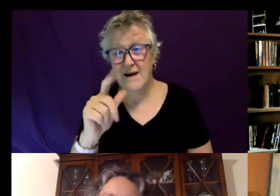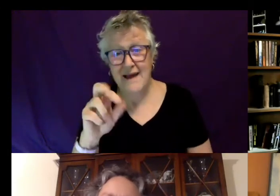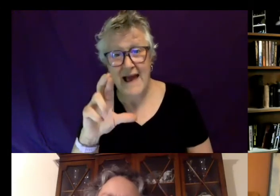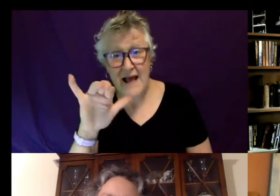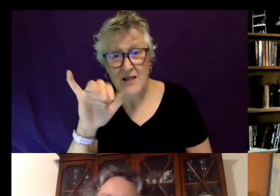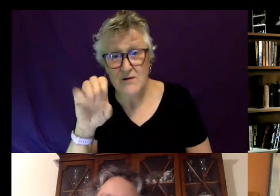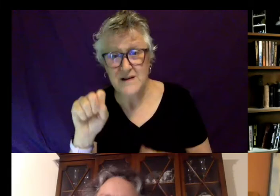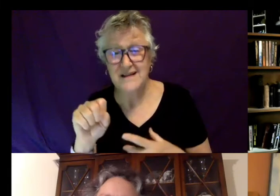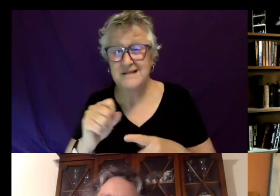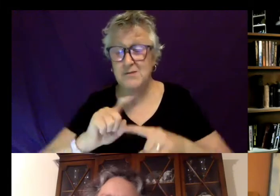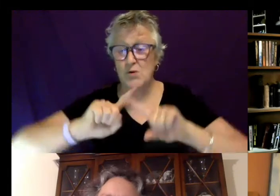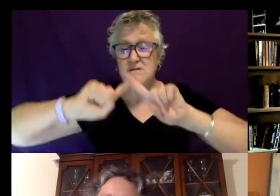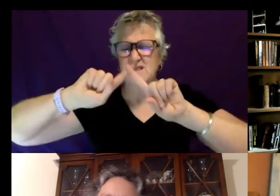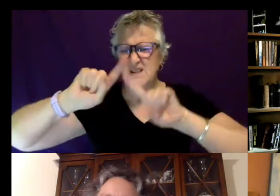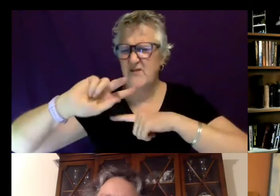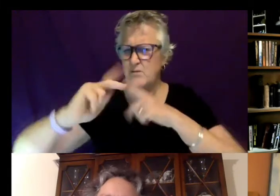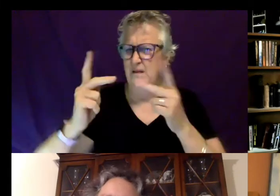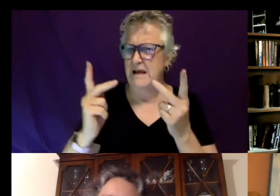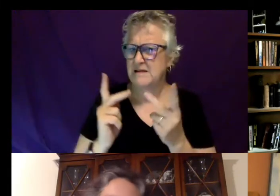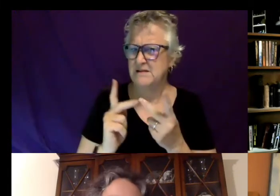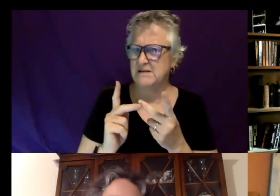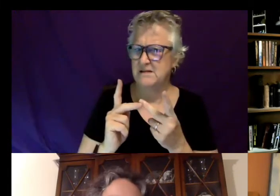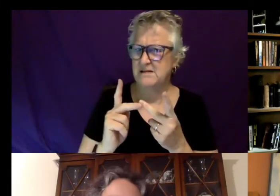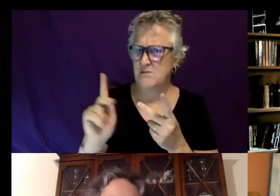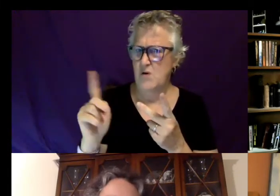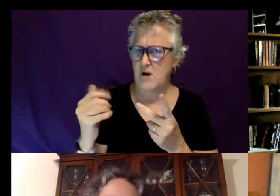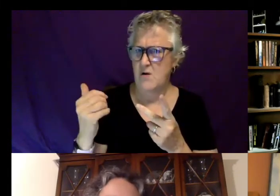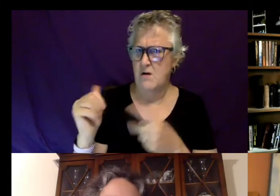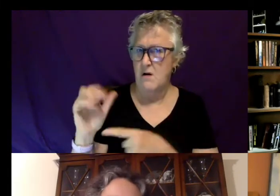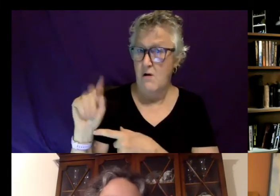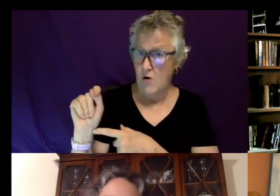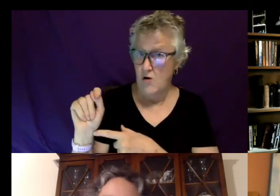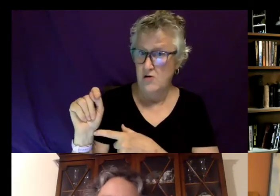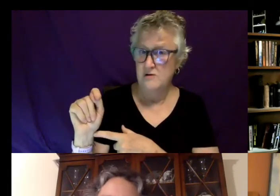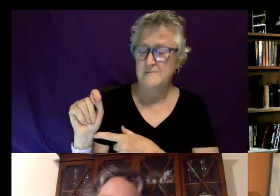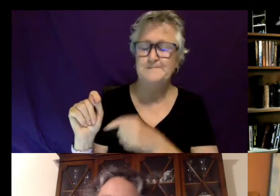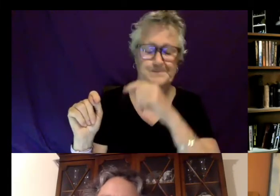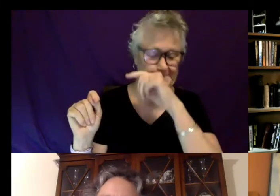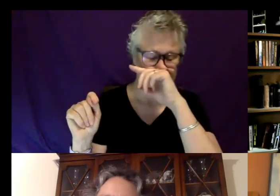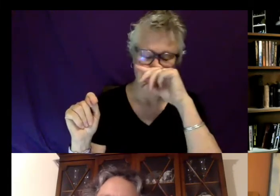And most cities and towns, I think, are attempting to do what you guys are